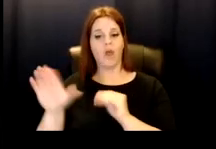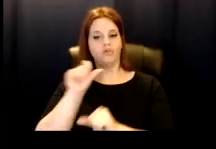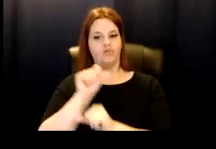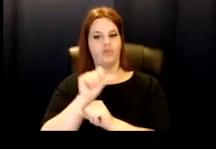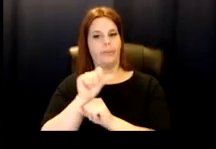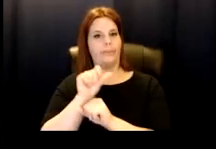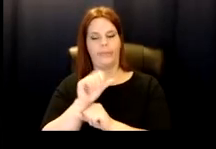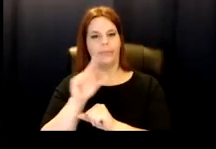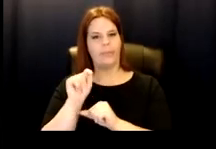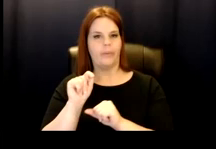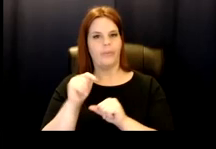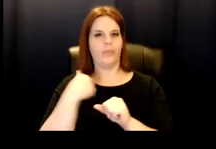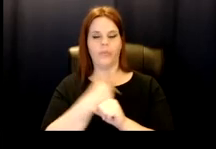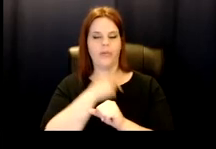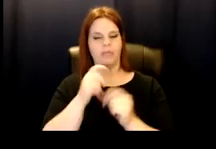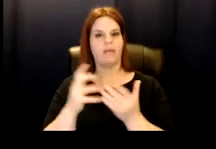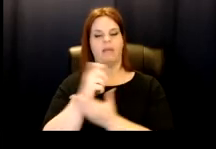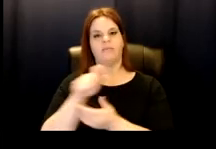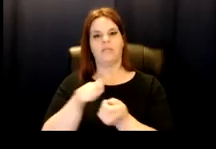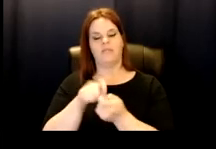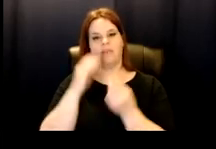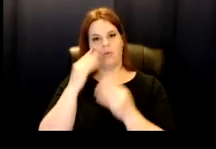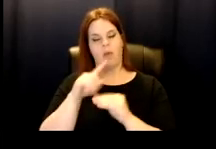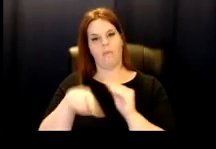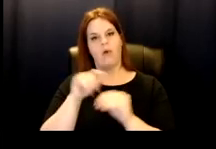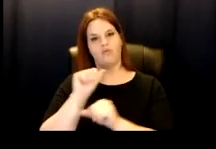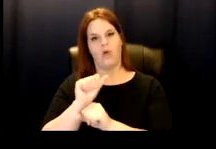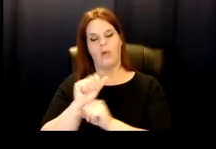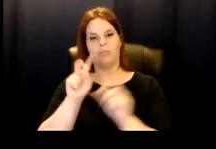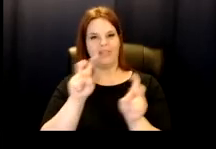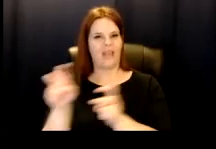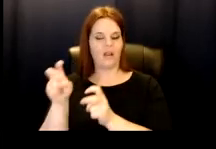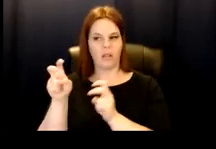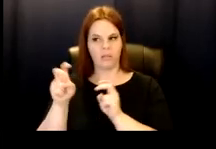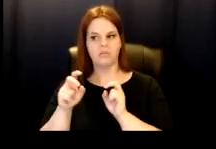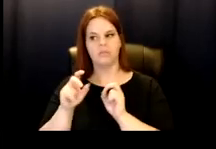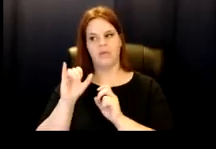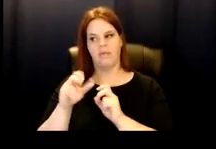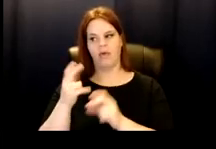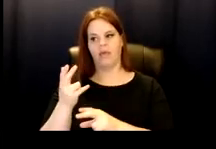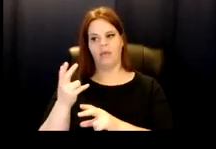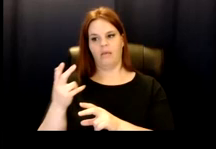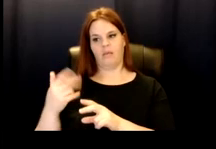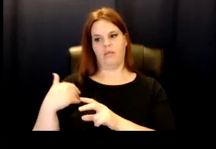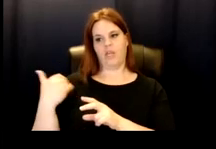collect specific information about the job titles that the youth had.